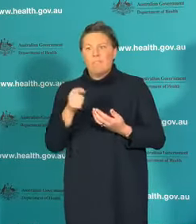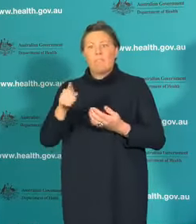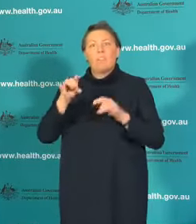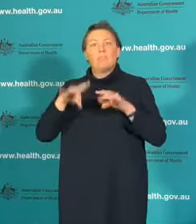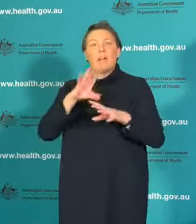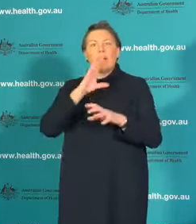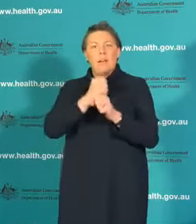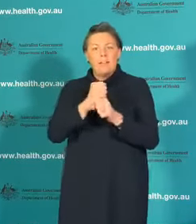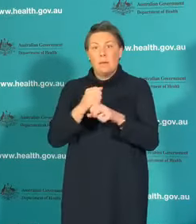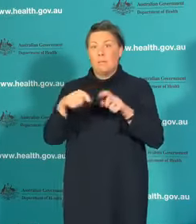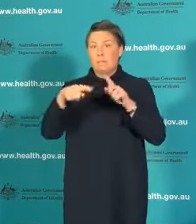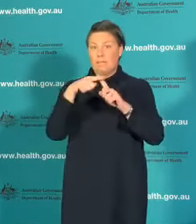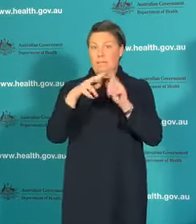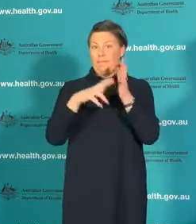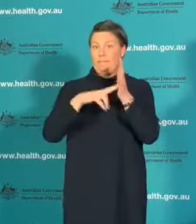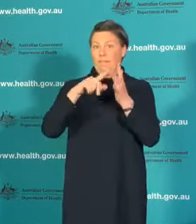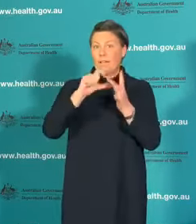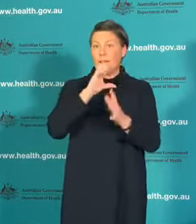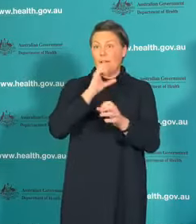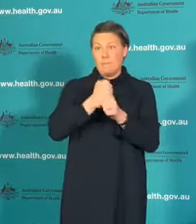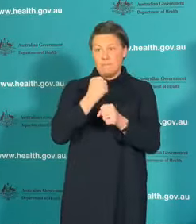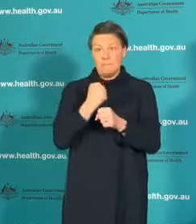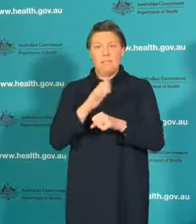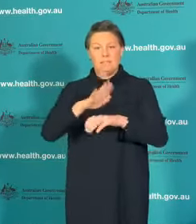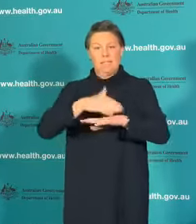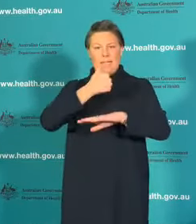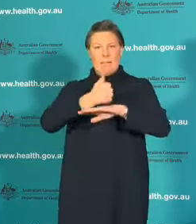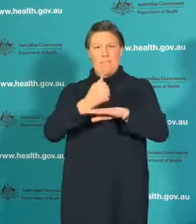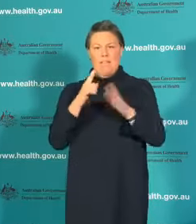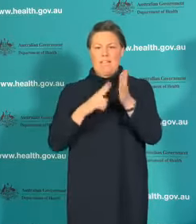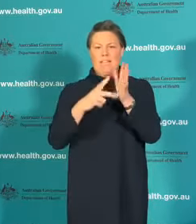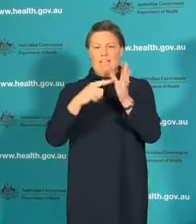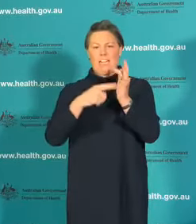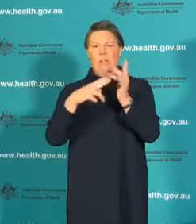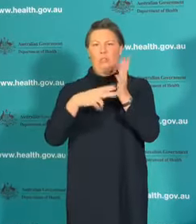and the Victorian Government of the National Aged Care Response Centre